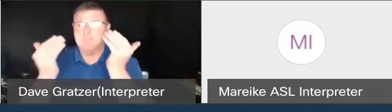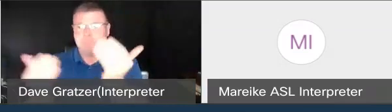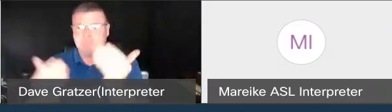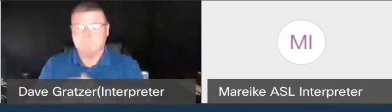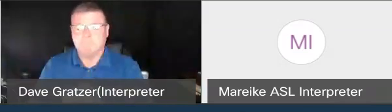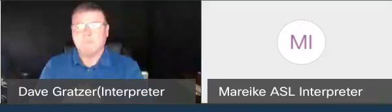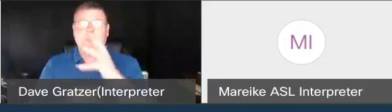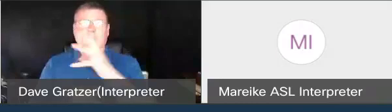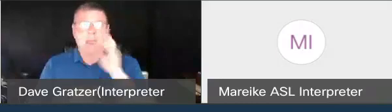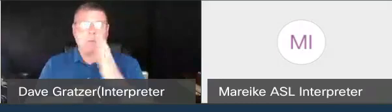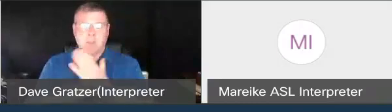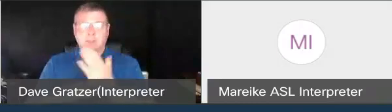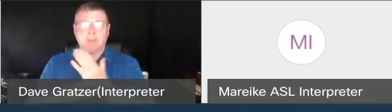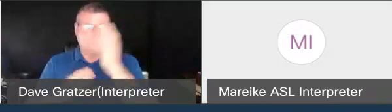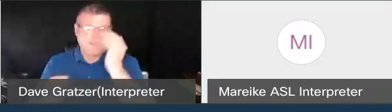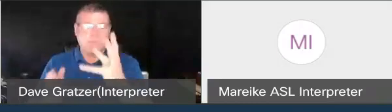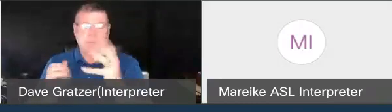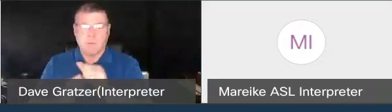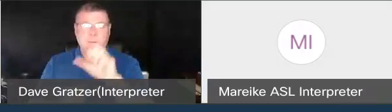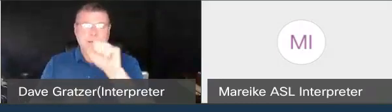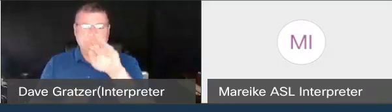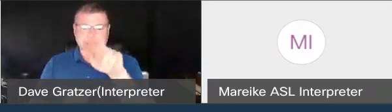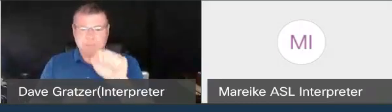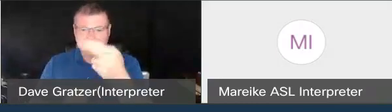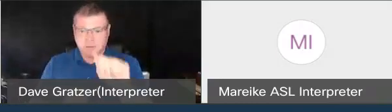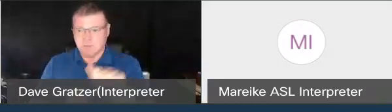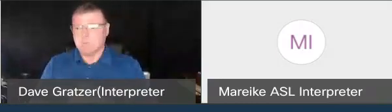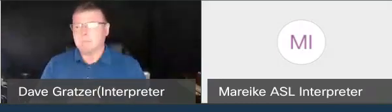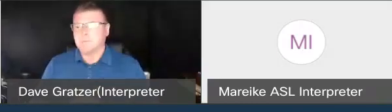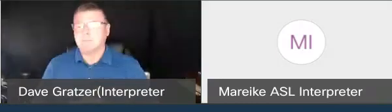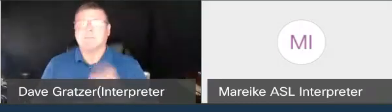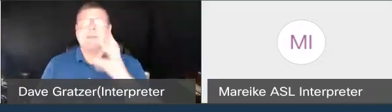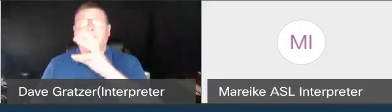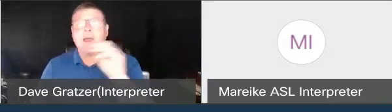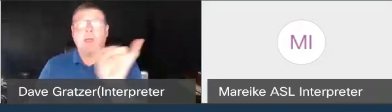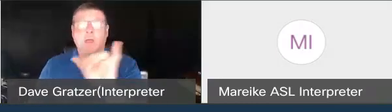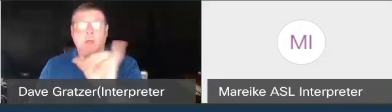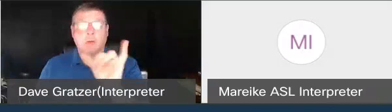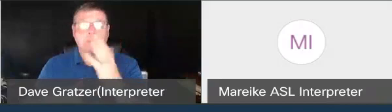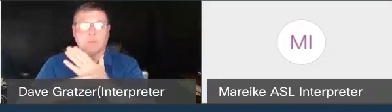and we will be sharing this information with SAMHSA. Uh, we also would like to share some information